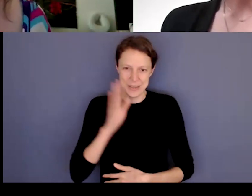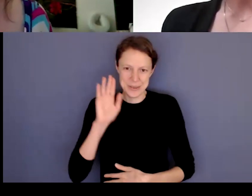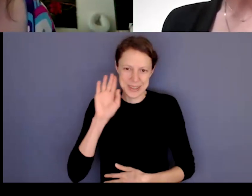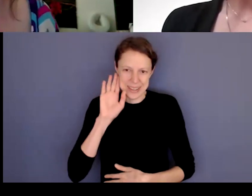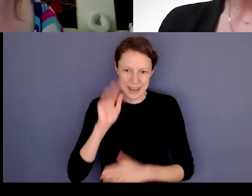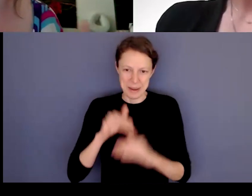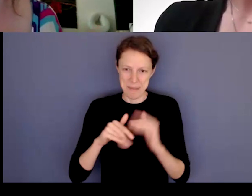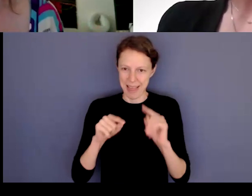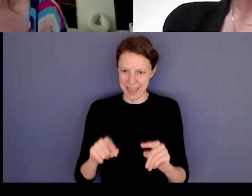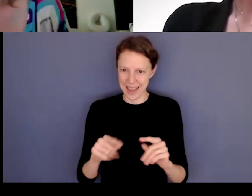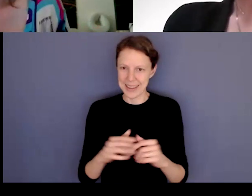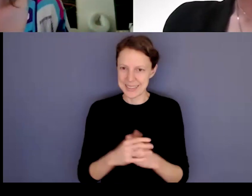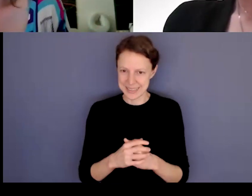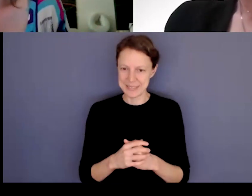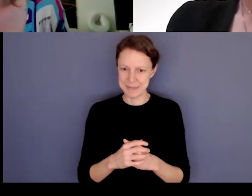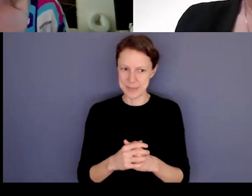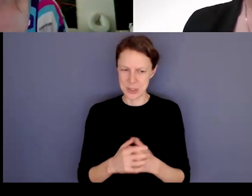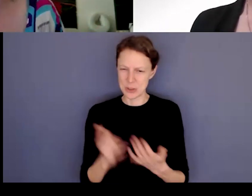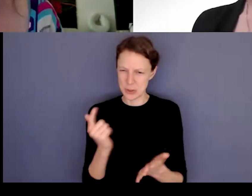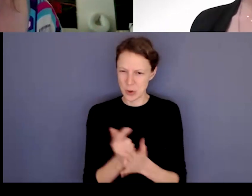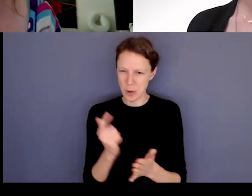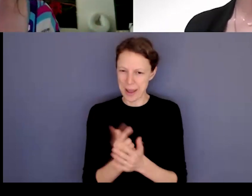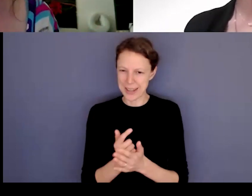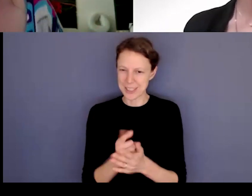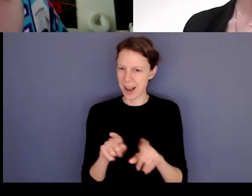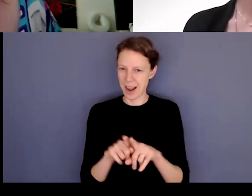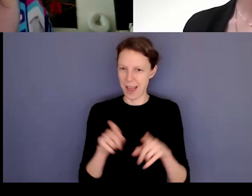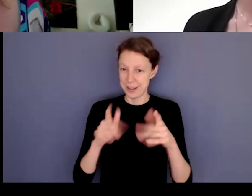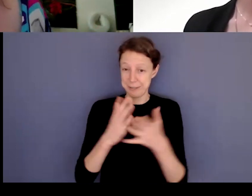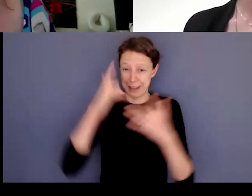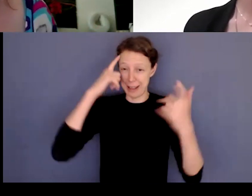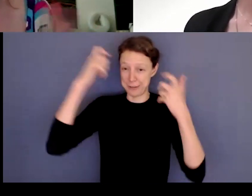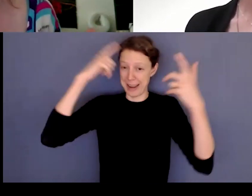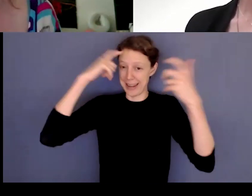isn't there? Just in terms of like you're saying, it's actually almost like a creative outlet for people, especially